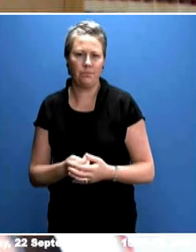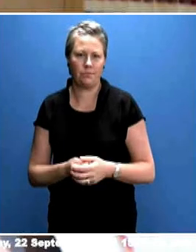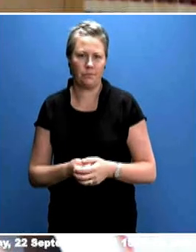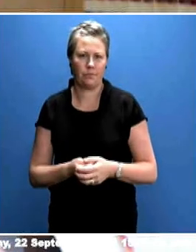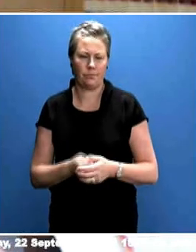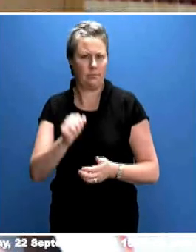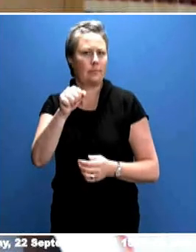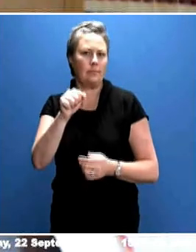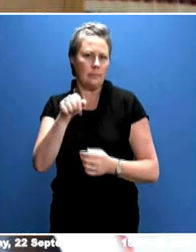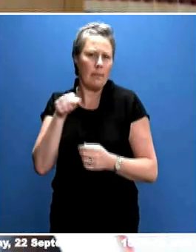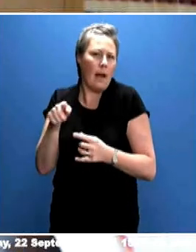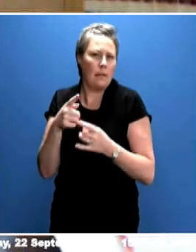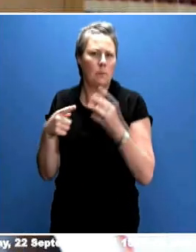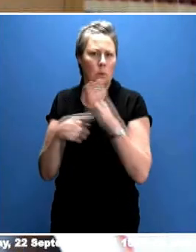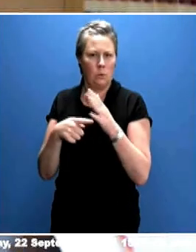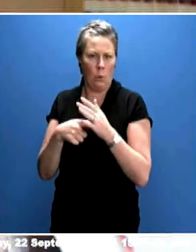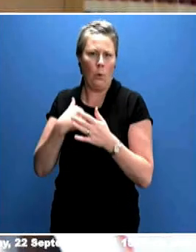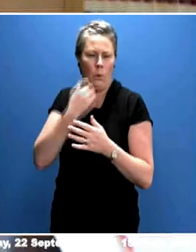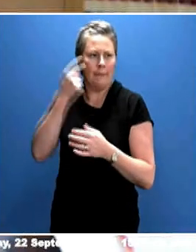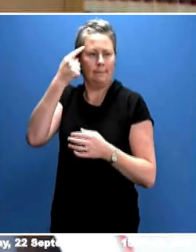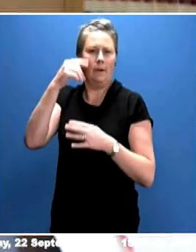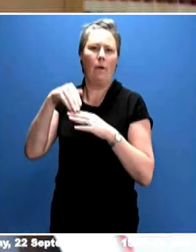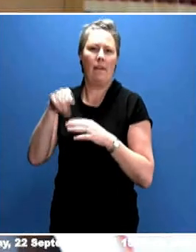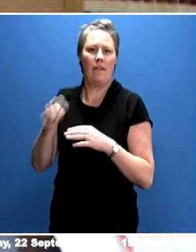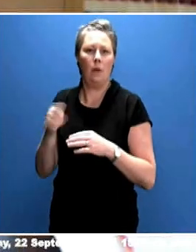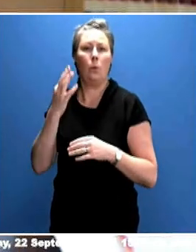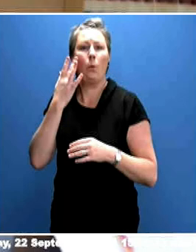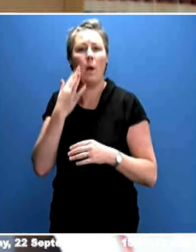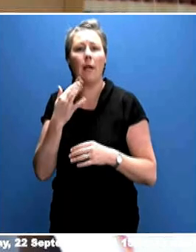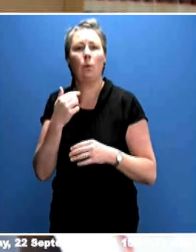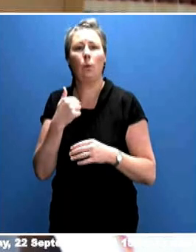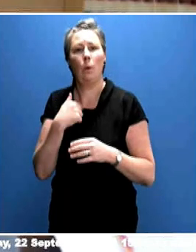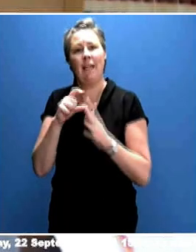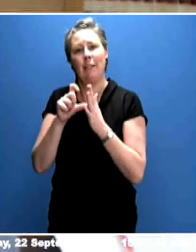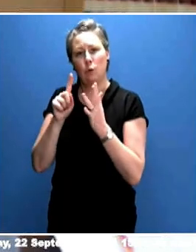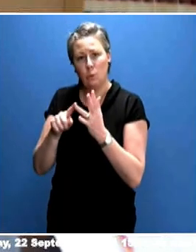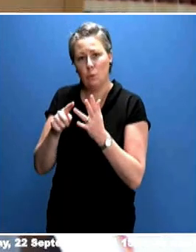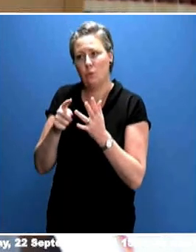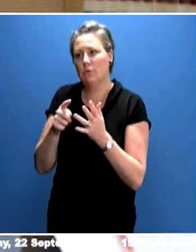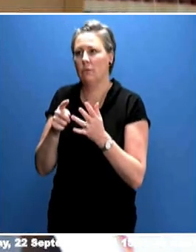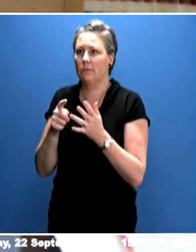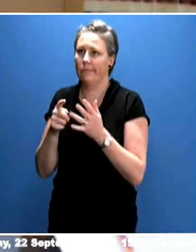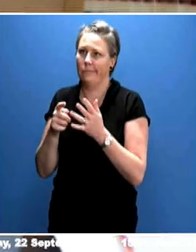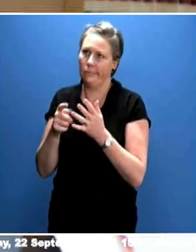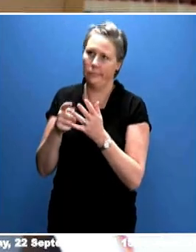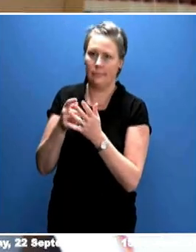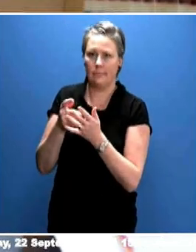We have in the actual application, but I'm not aware of any cultural research